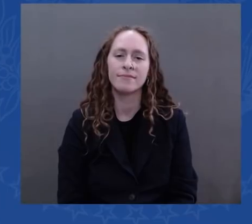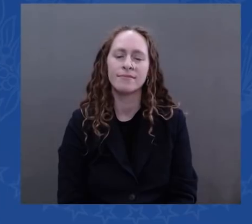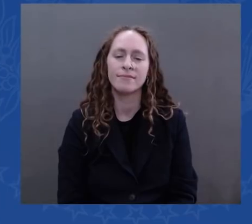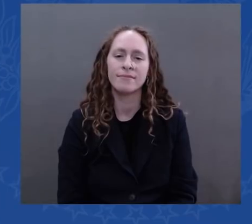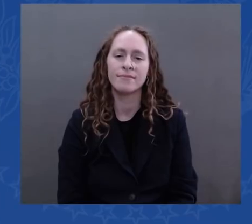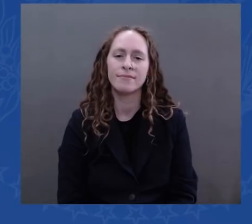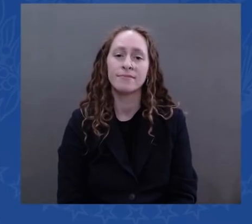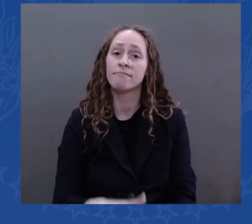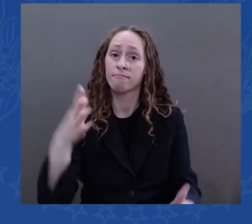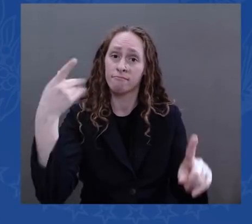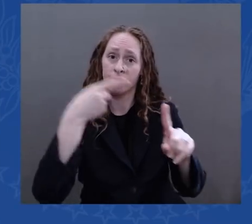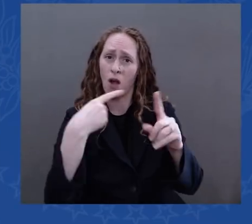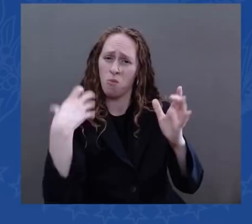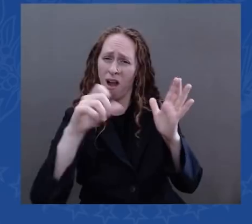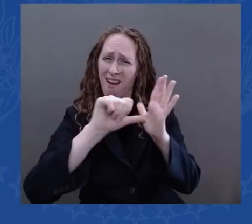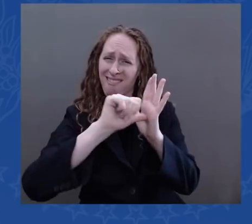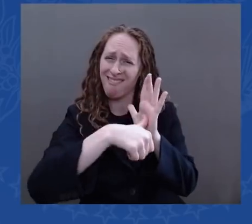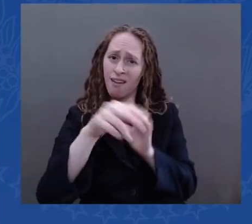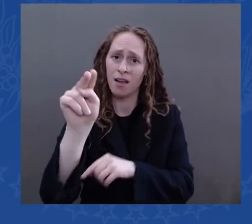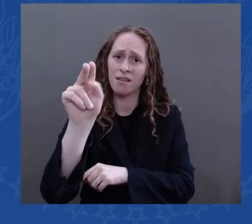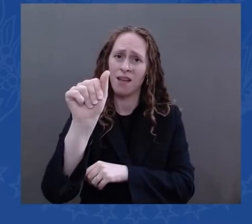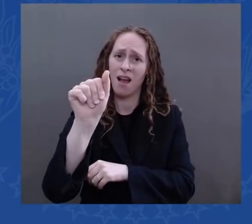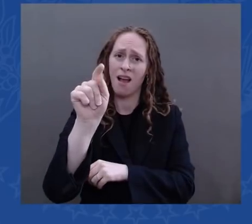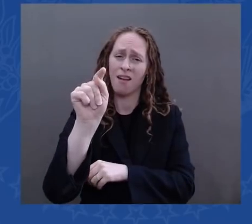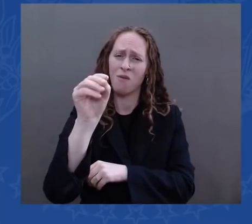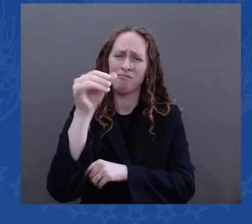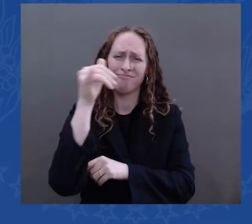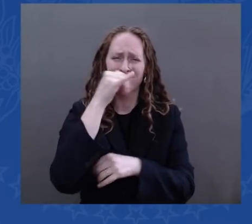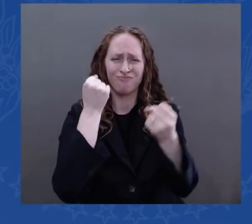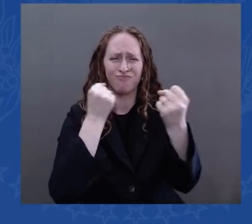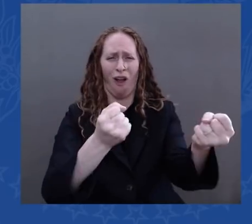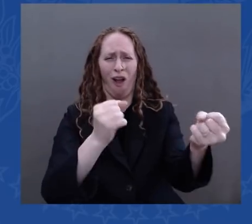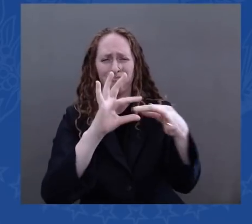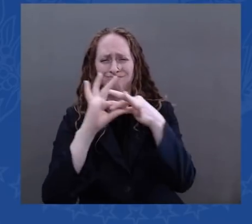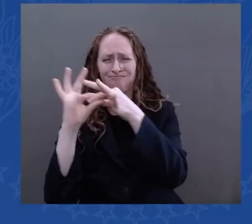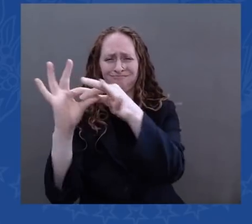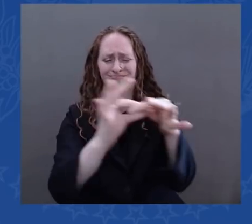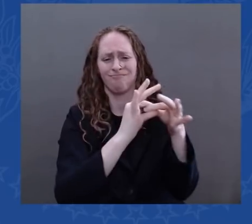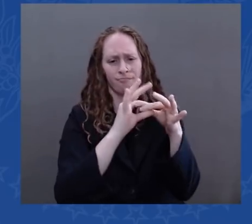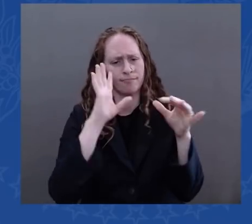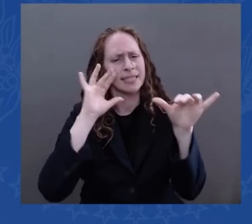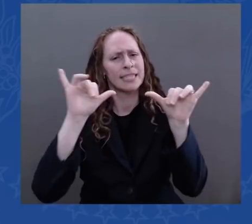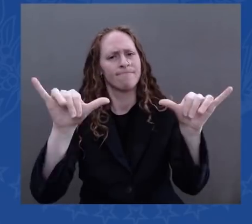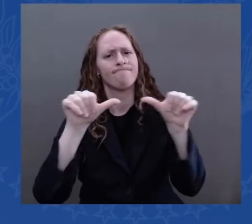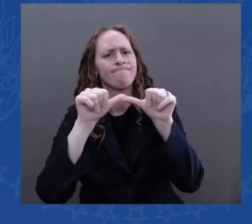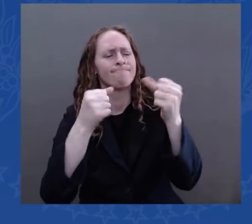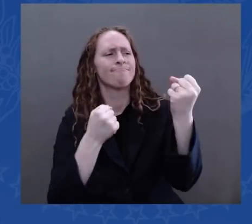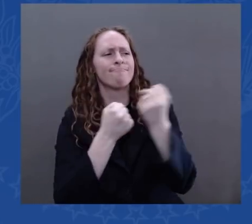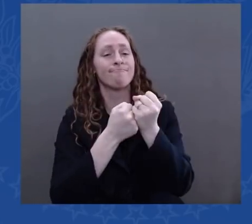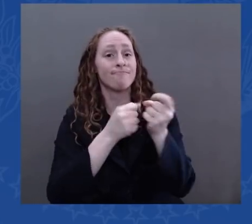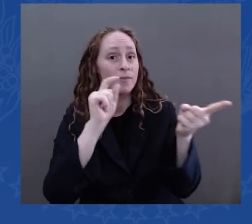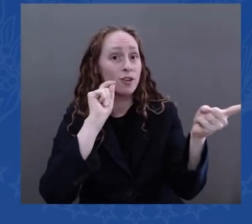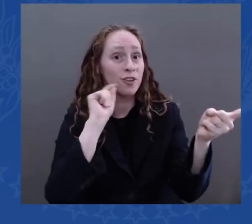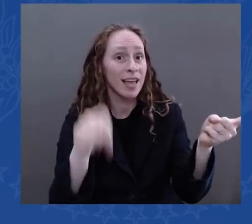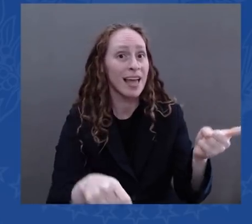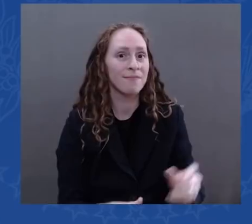Cleve, you had a question? Where is he? The Press: Thanks, Mr. President. On your -- on your budget,